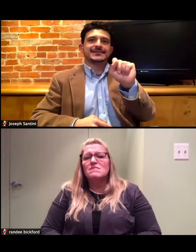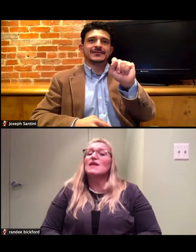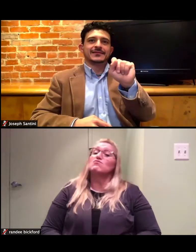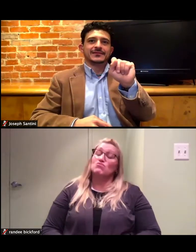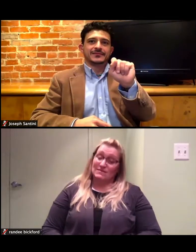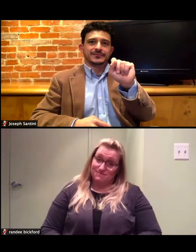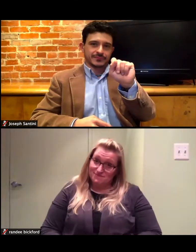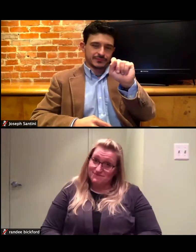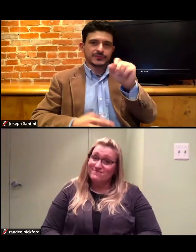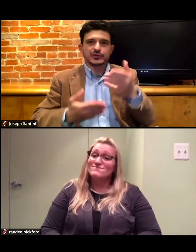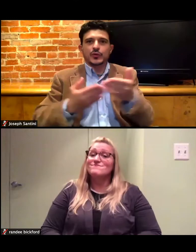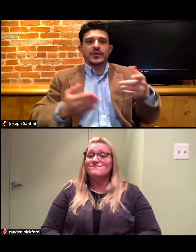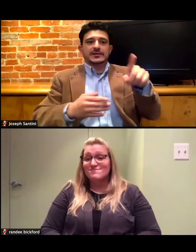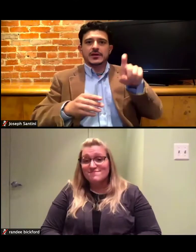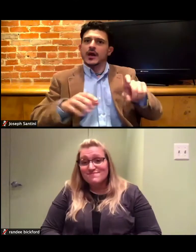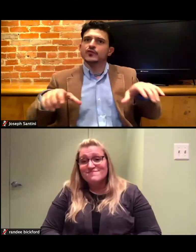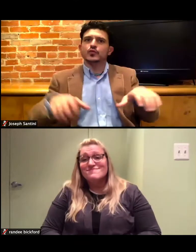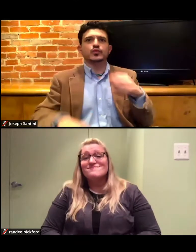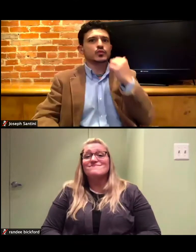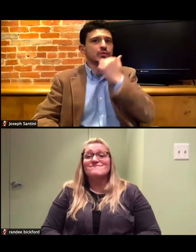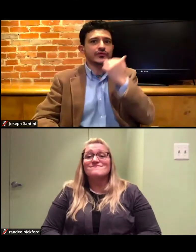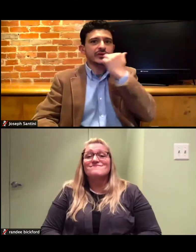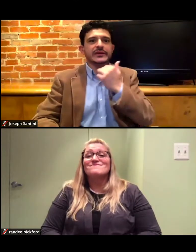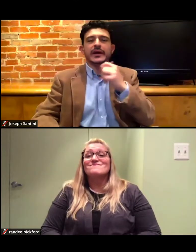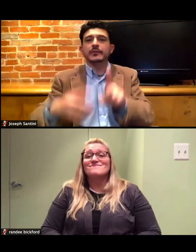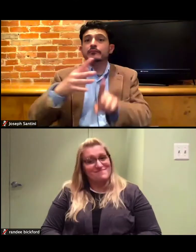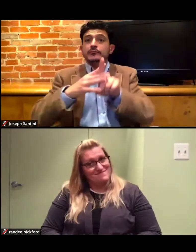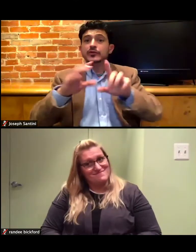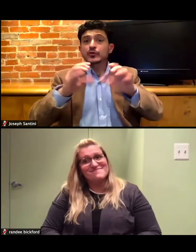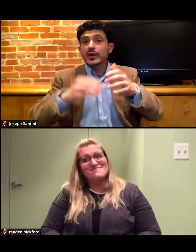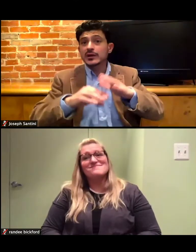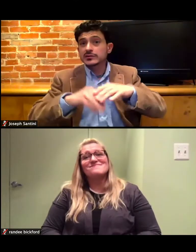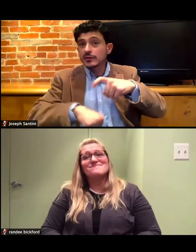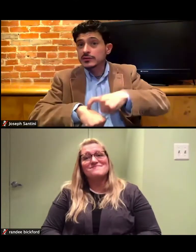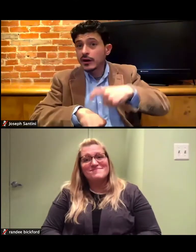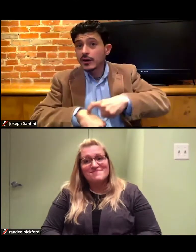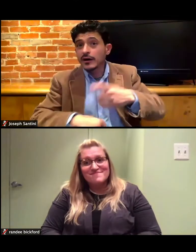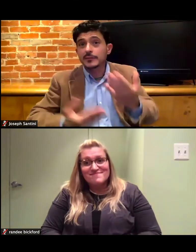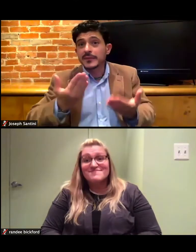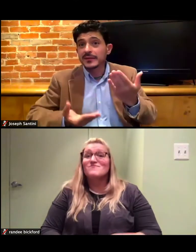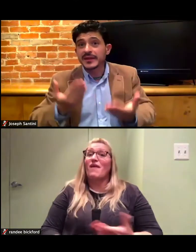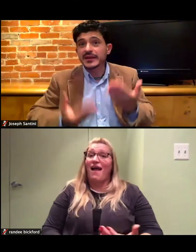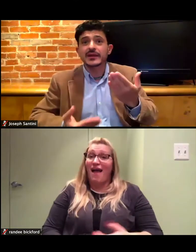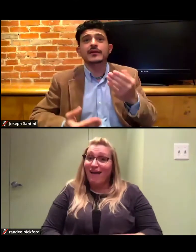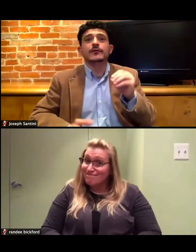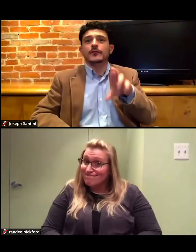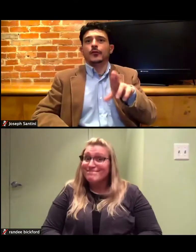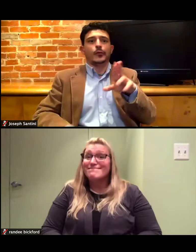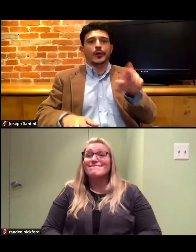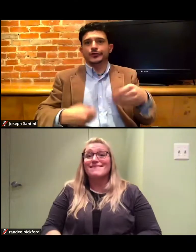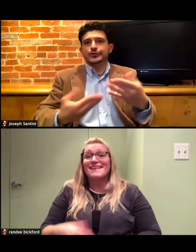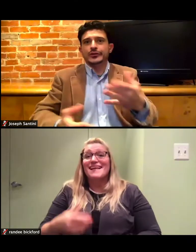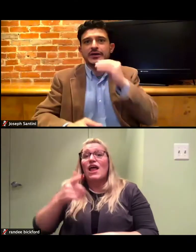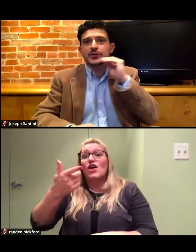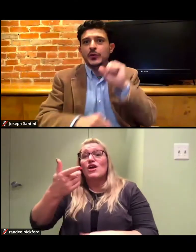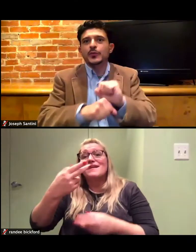And we want them to have a tie in to their daily tasks is something that they're doing every day that's based on time maybe